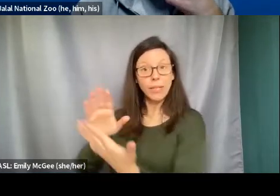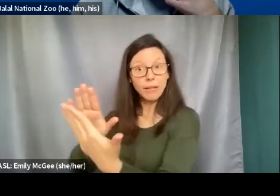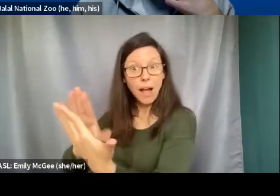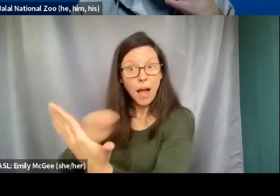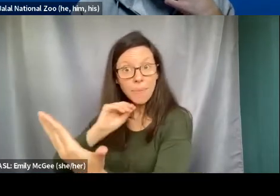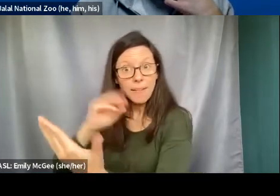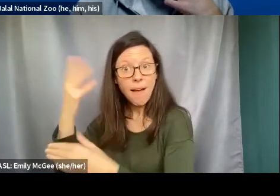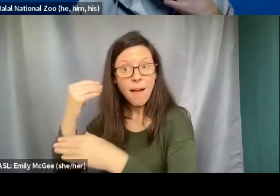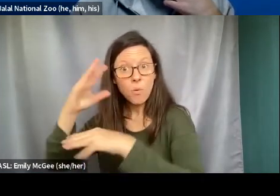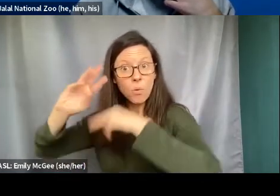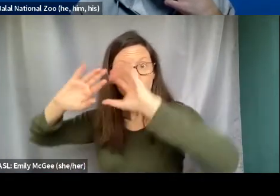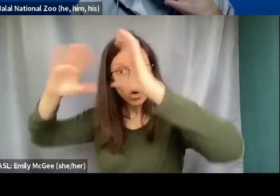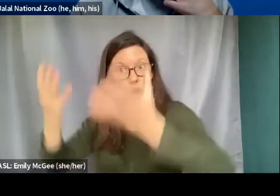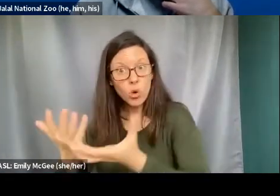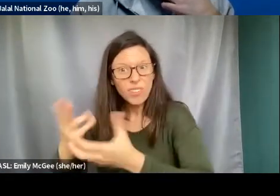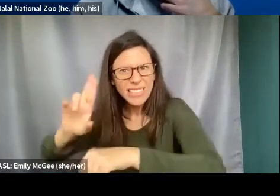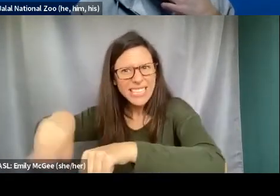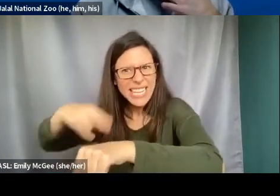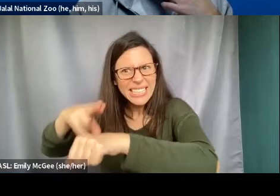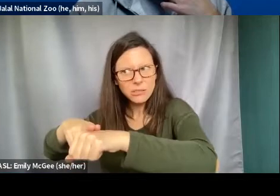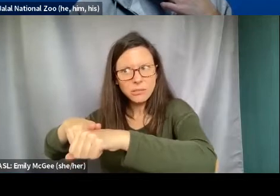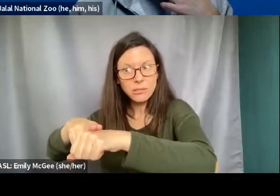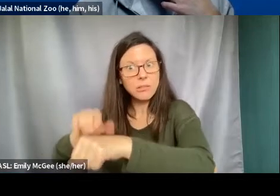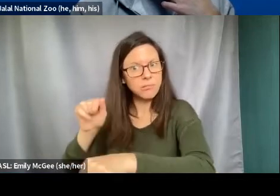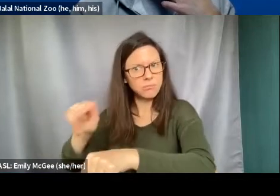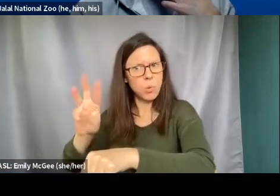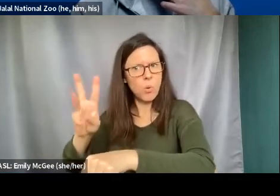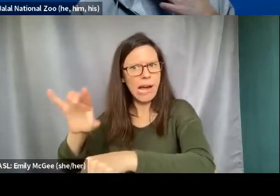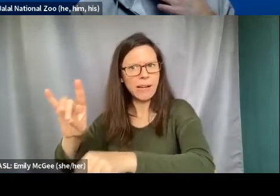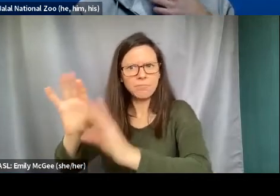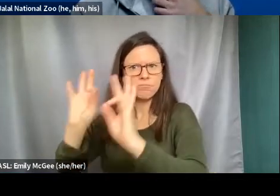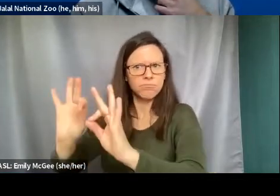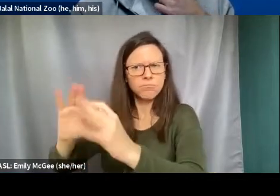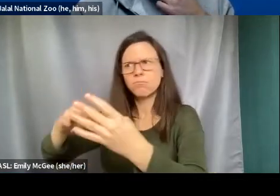those nitrite systems that you were talking about? The nitrogen systems, the rainfall, the temperature,